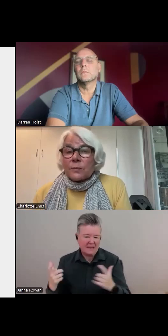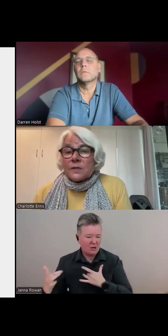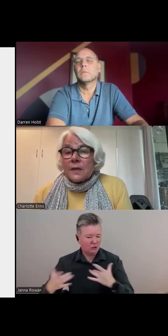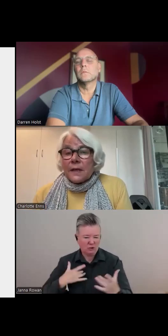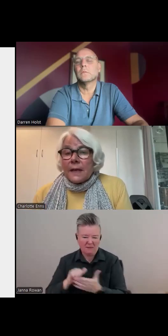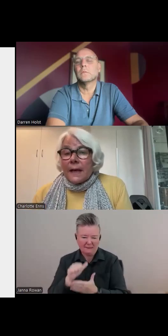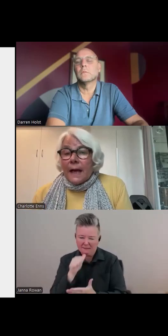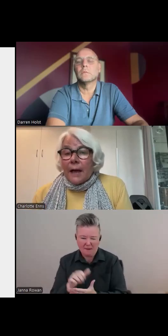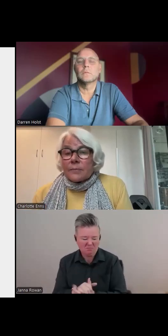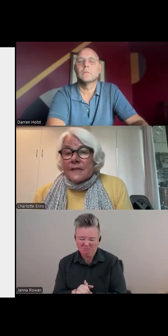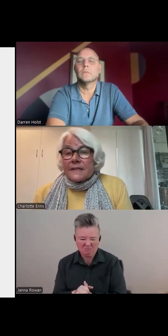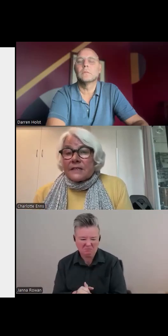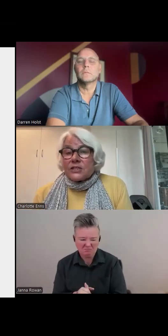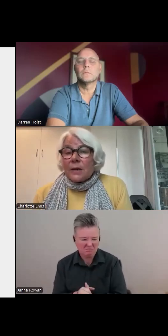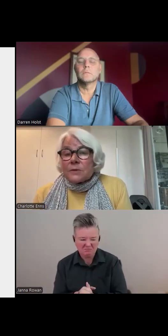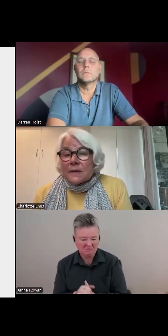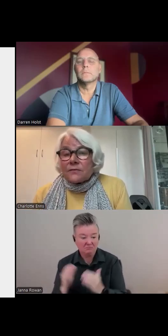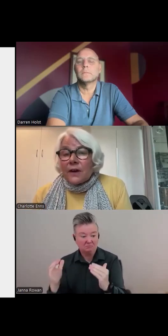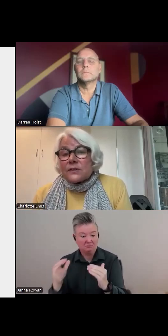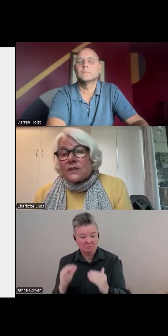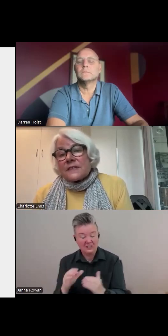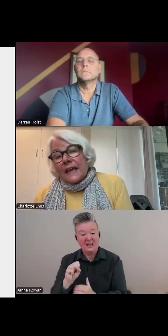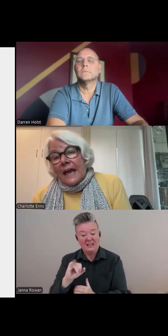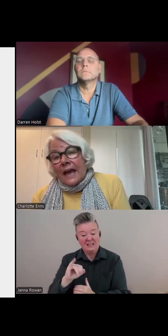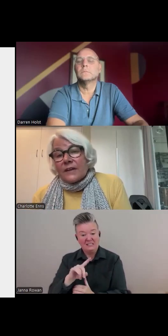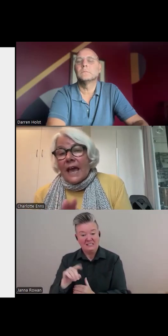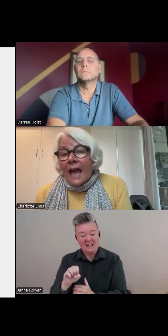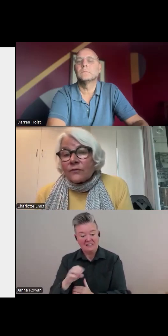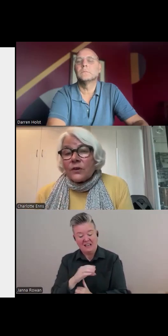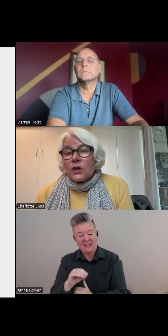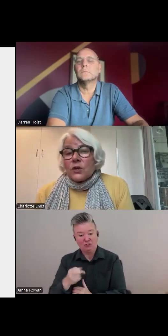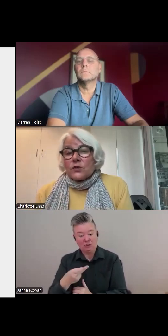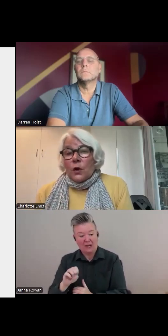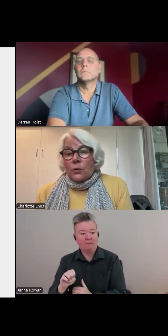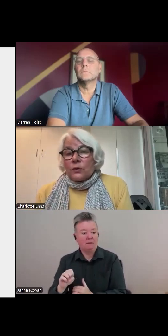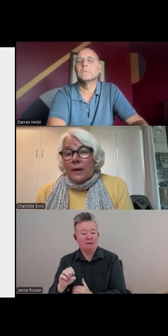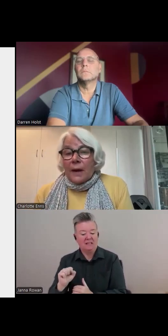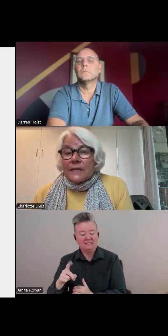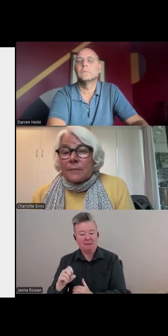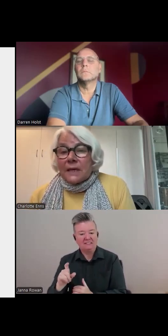concern, the spatial verbs. Size and shape specifiers, it's again half and half.